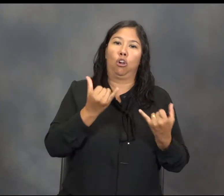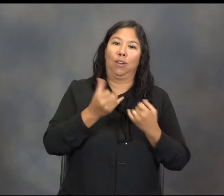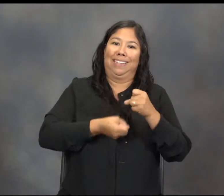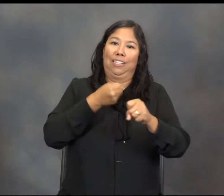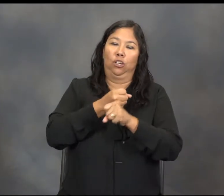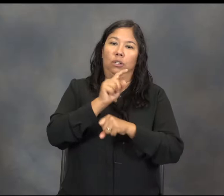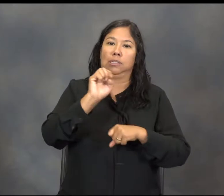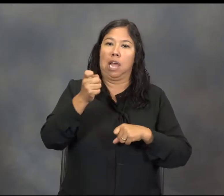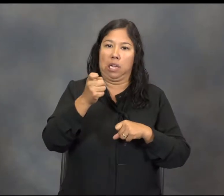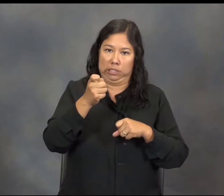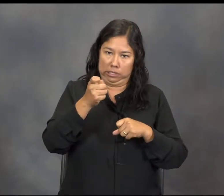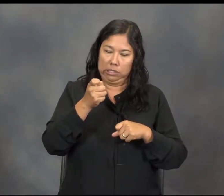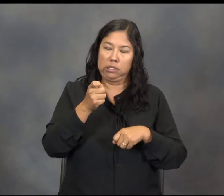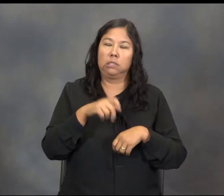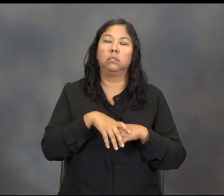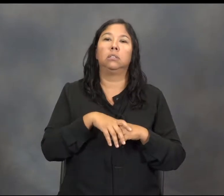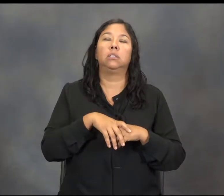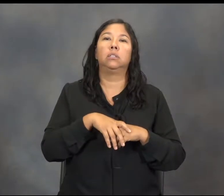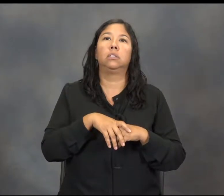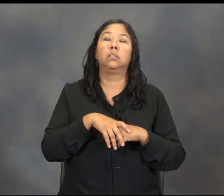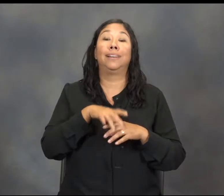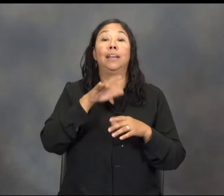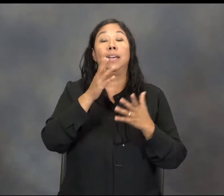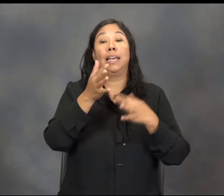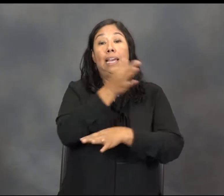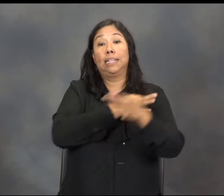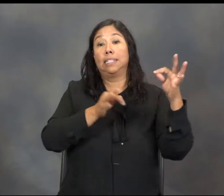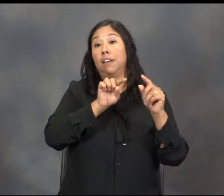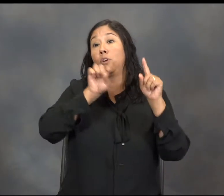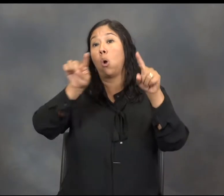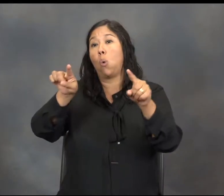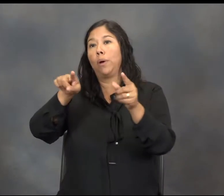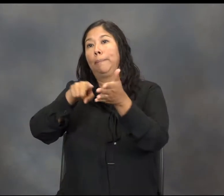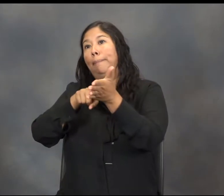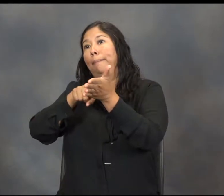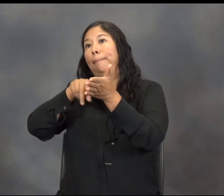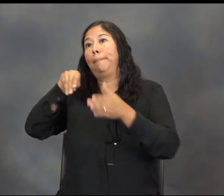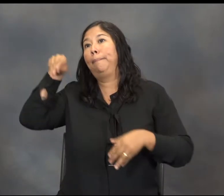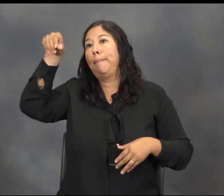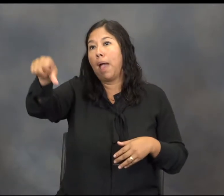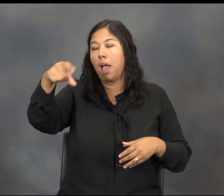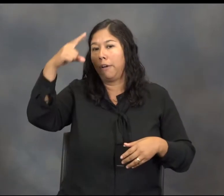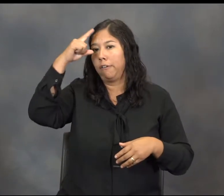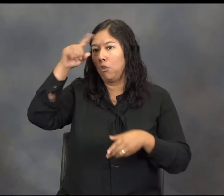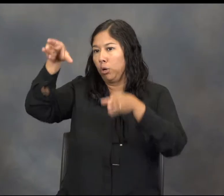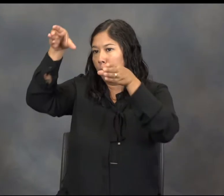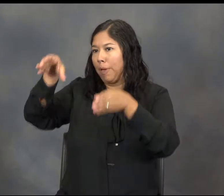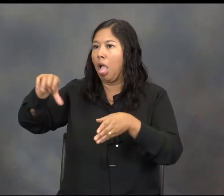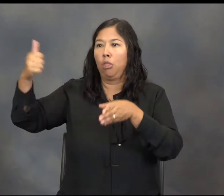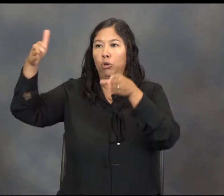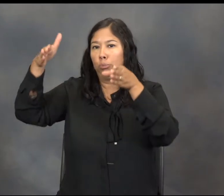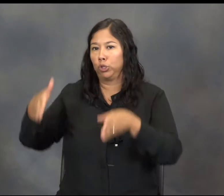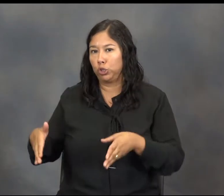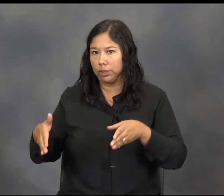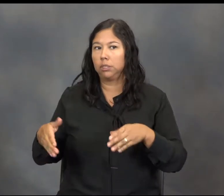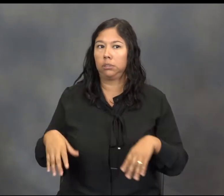over what they might pay if they went to a paid preparer. If they had to do a specialty return, you know, we could be saving you several thousand dollars